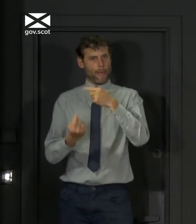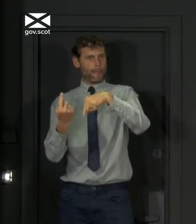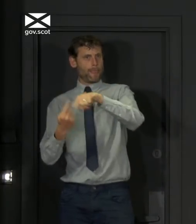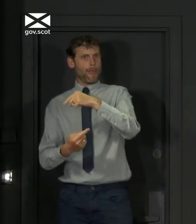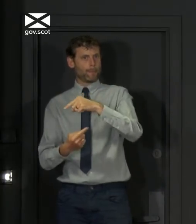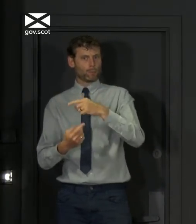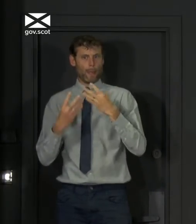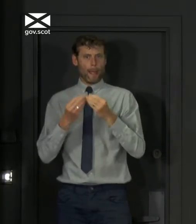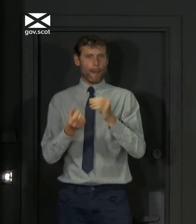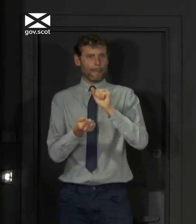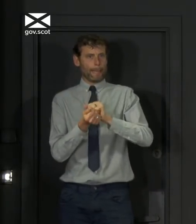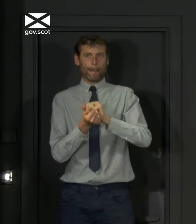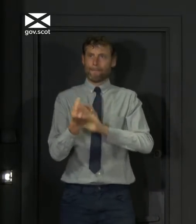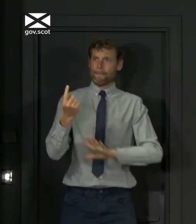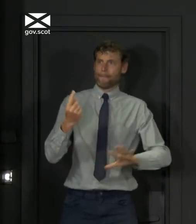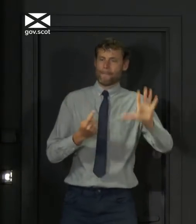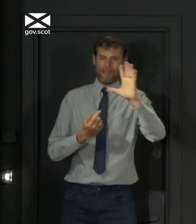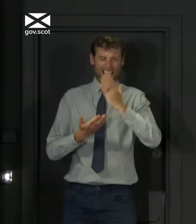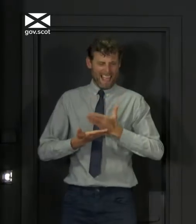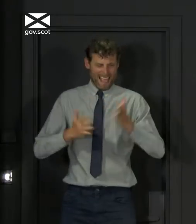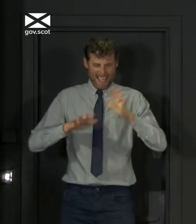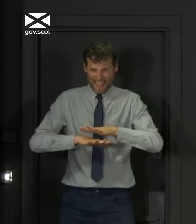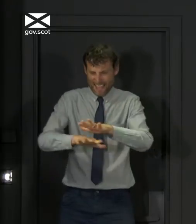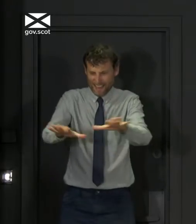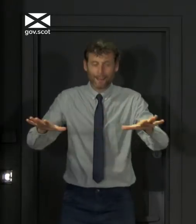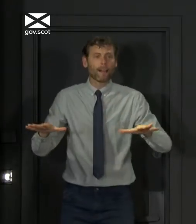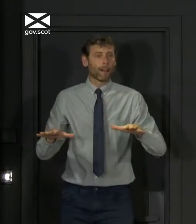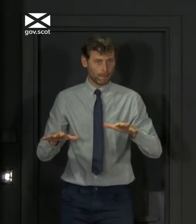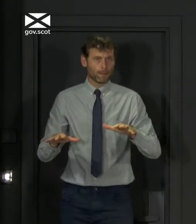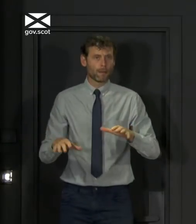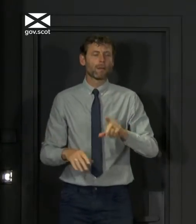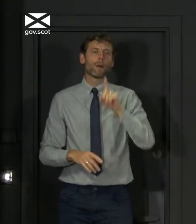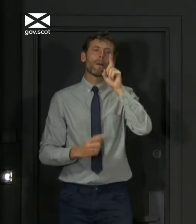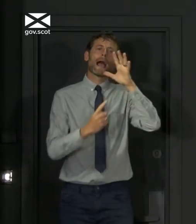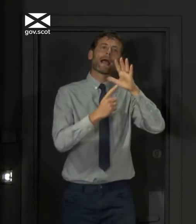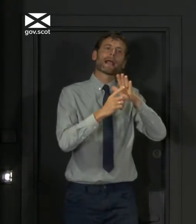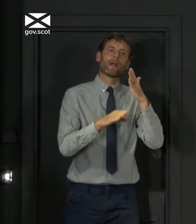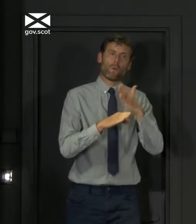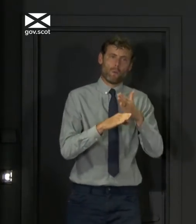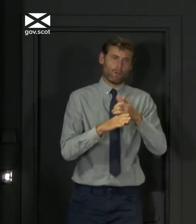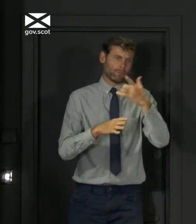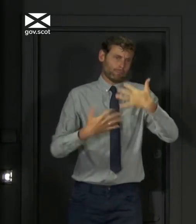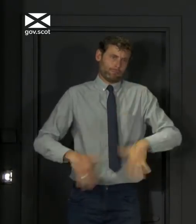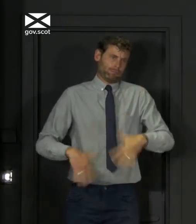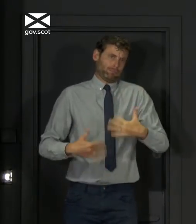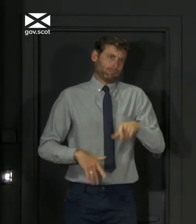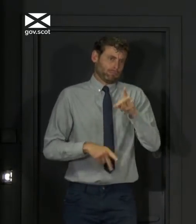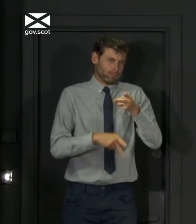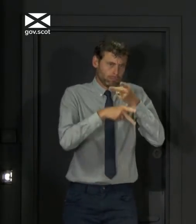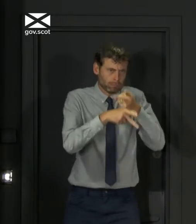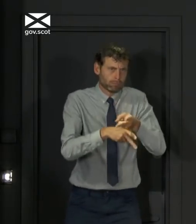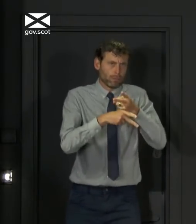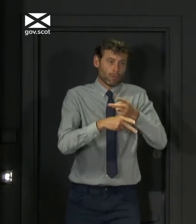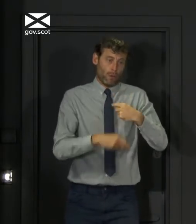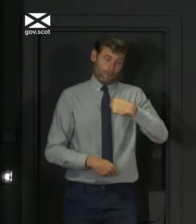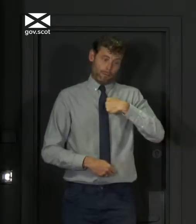the length and breadth of the country are doing extraordinary work and you have my, and the Scottish Government's, very grateful thanks.